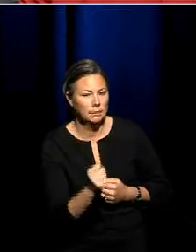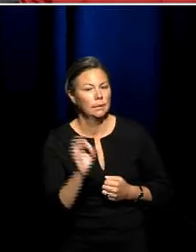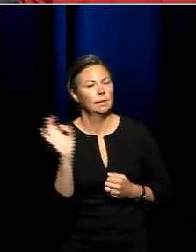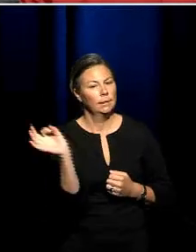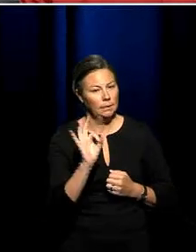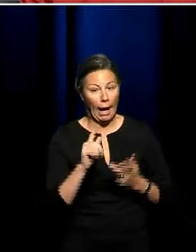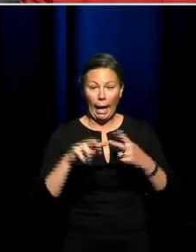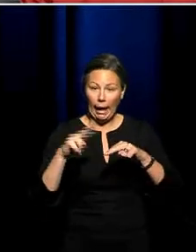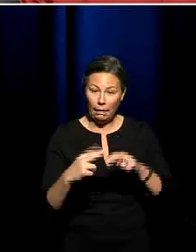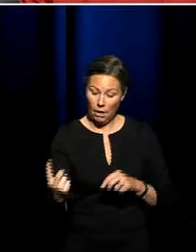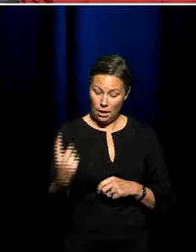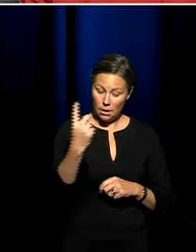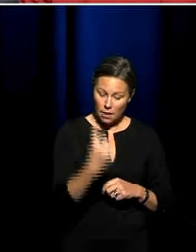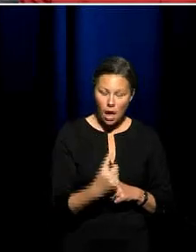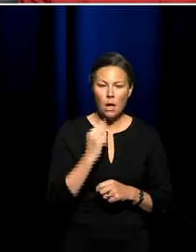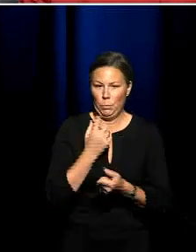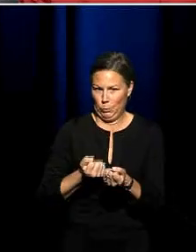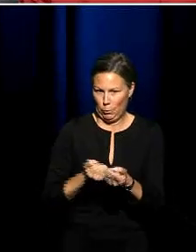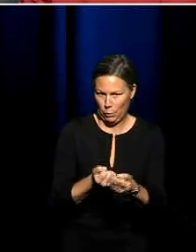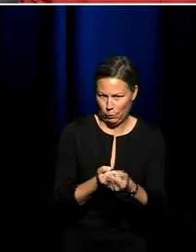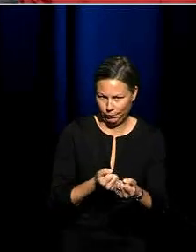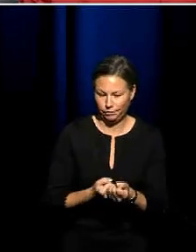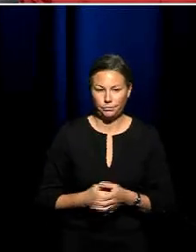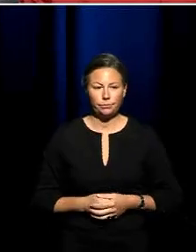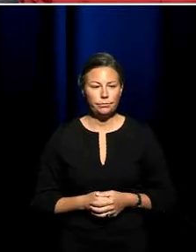Letters Patent, which contain the Terms of Reference under which the Commission